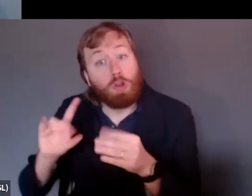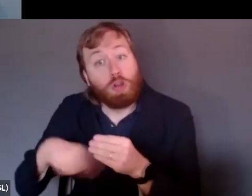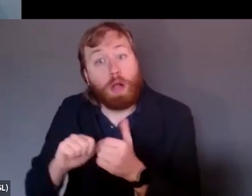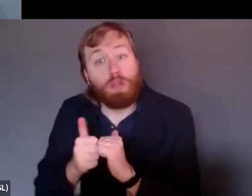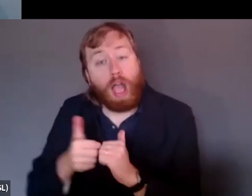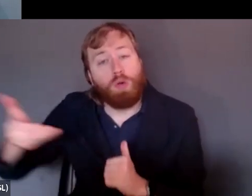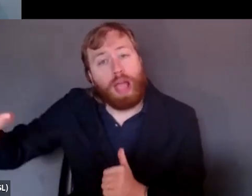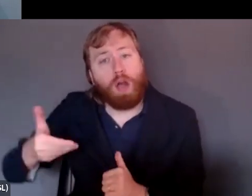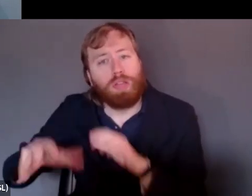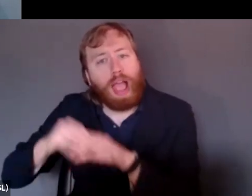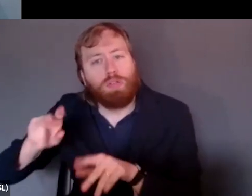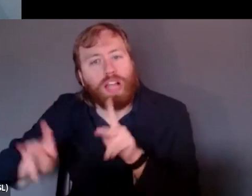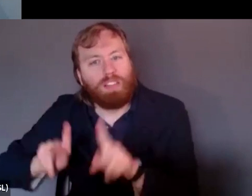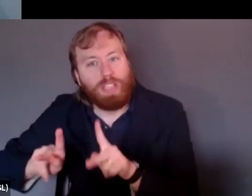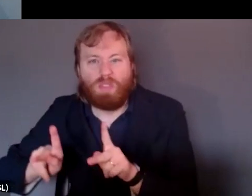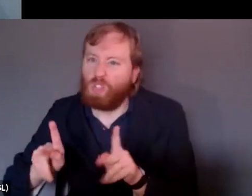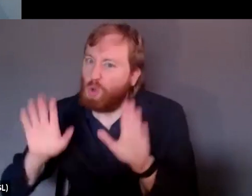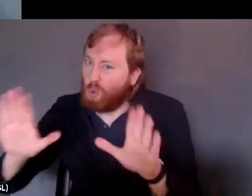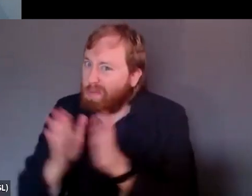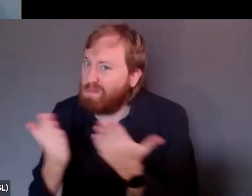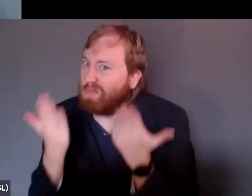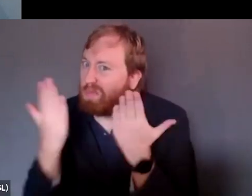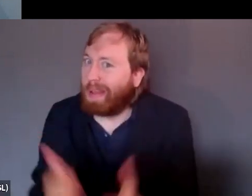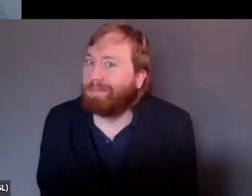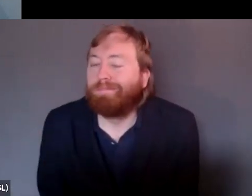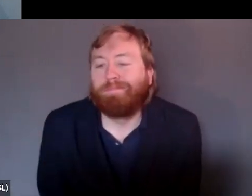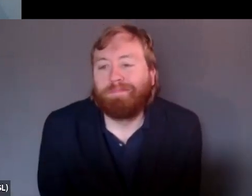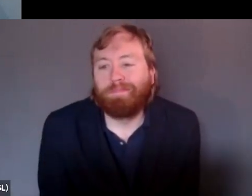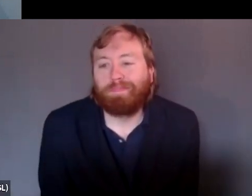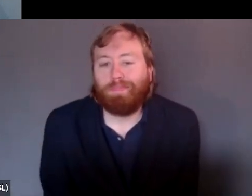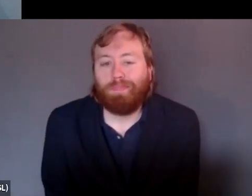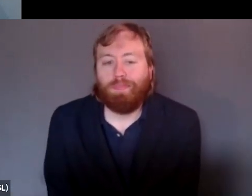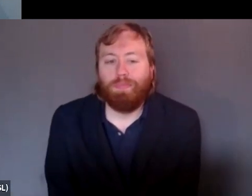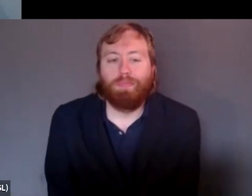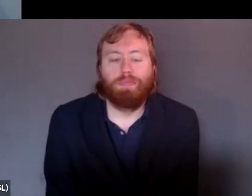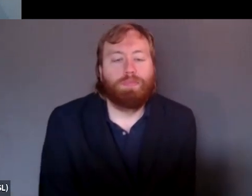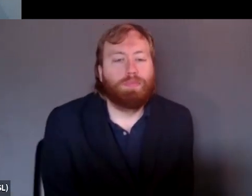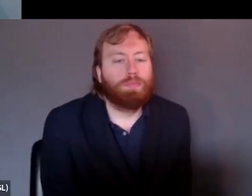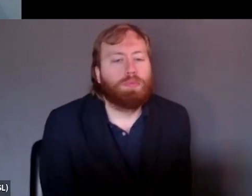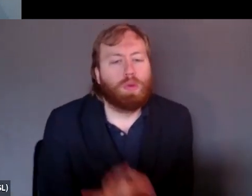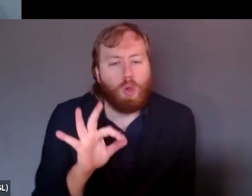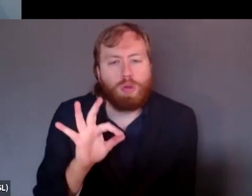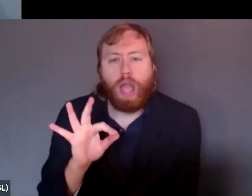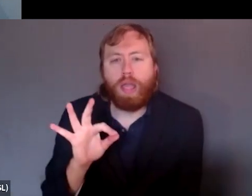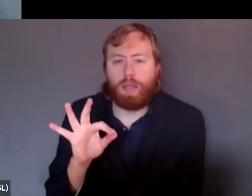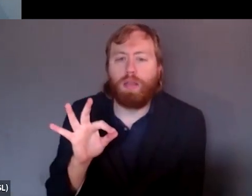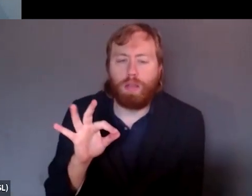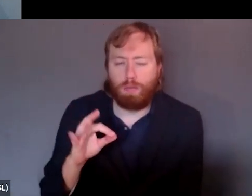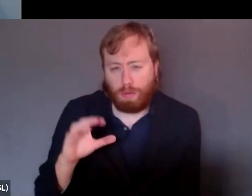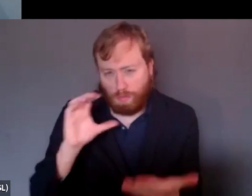Let's see. I'm going to go back up here real quick. I'm just trying to get specific. Jeff had asked if you could talk